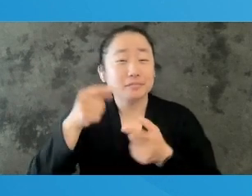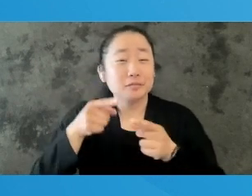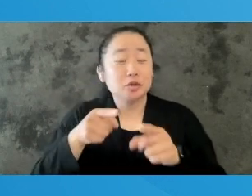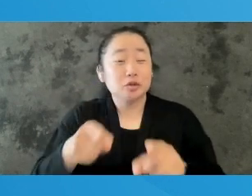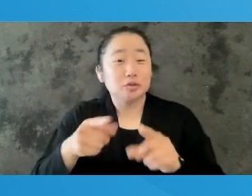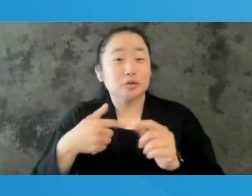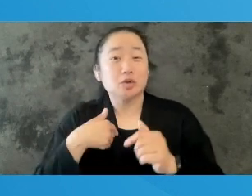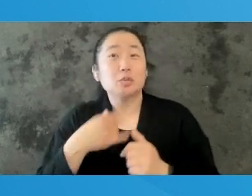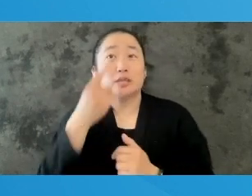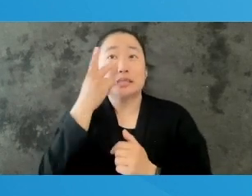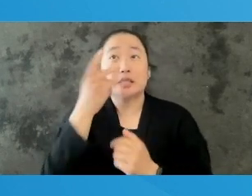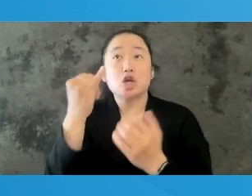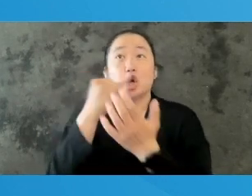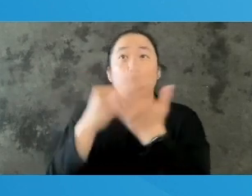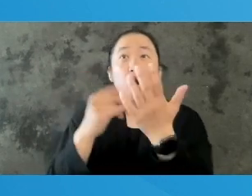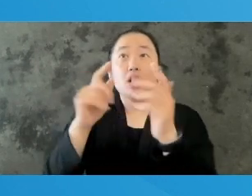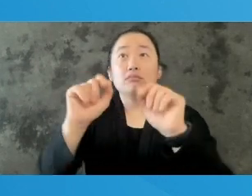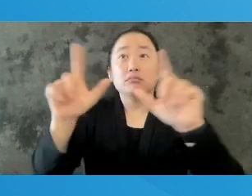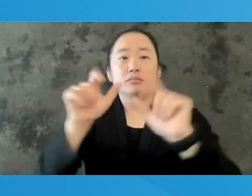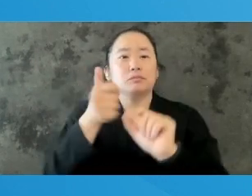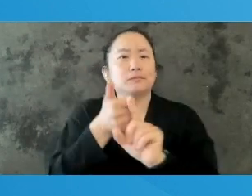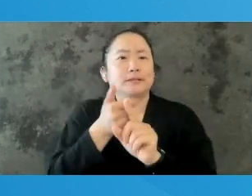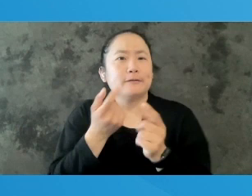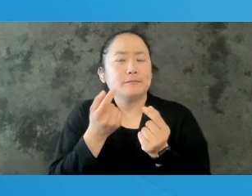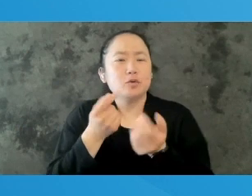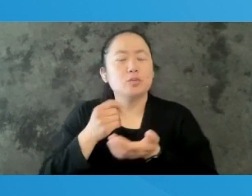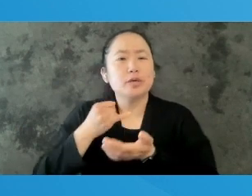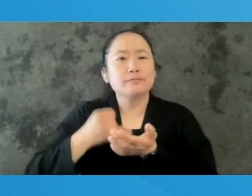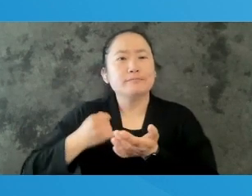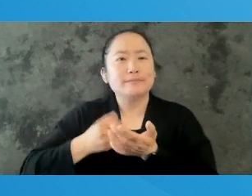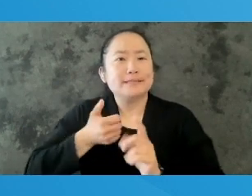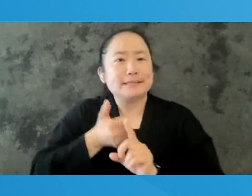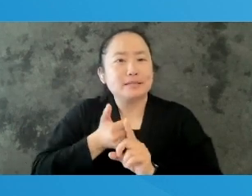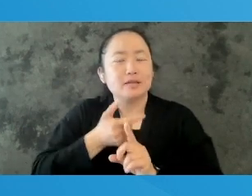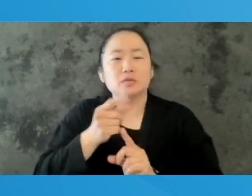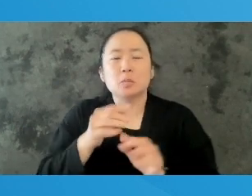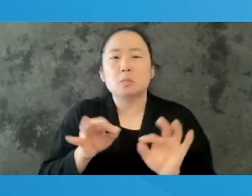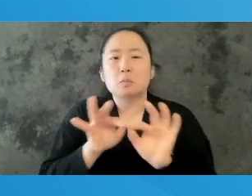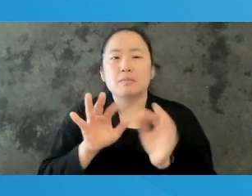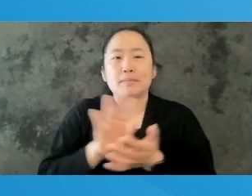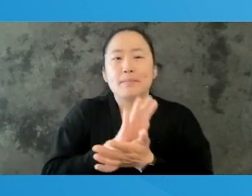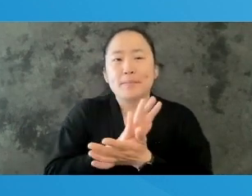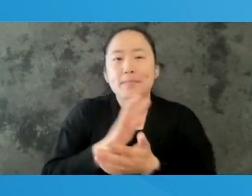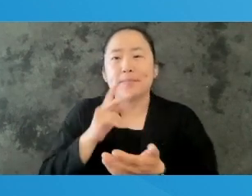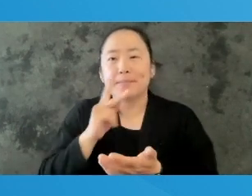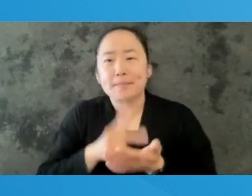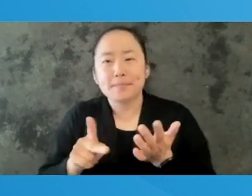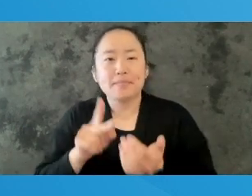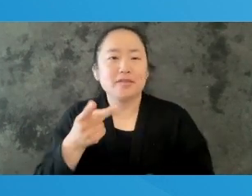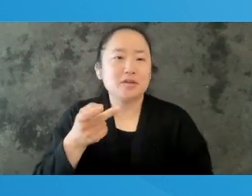So, please make sure you have some paper and a writing utensil, pencil, pen, any of those